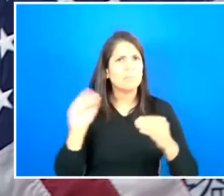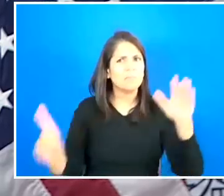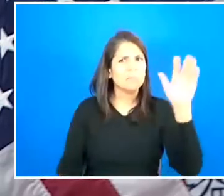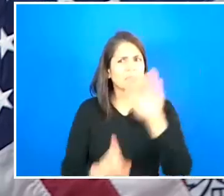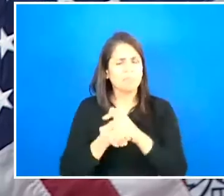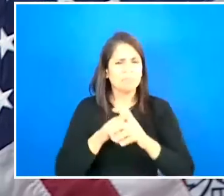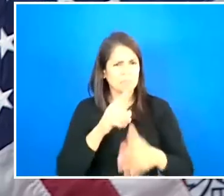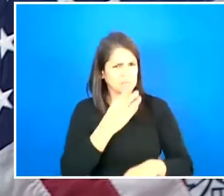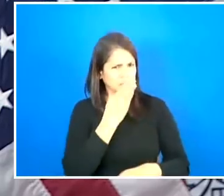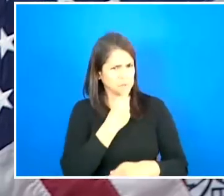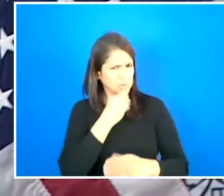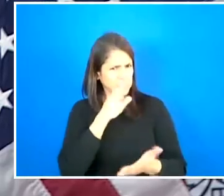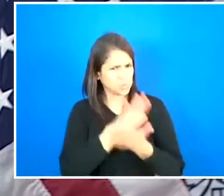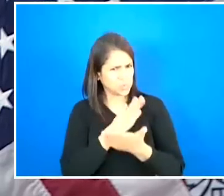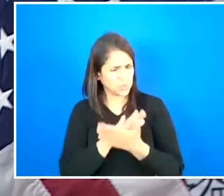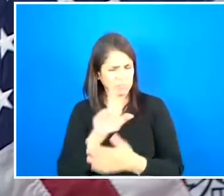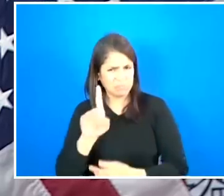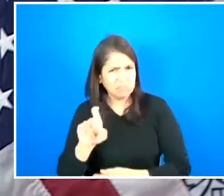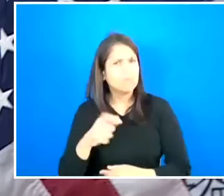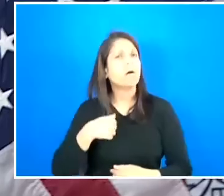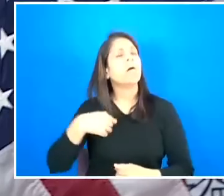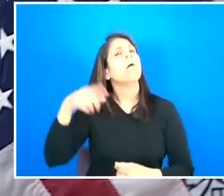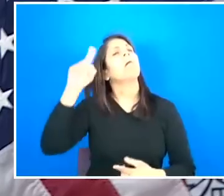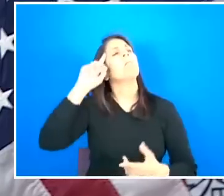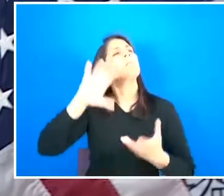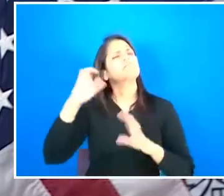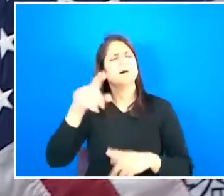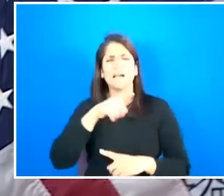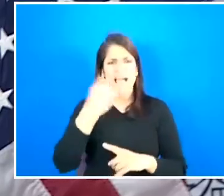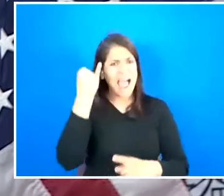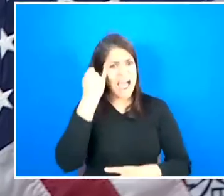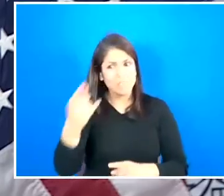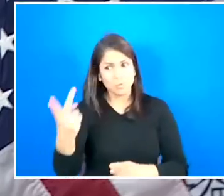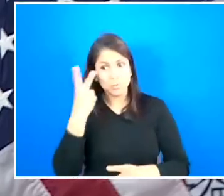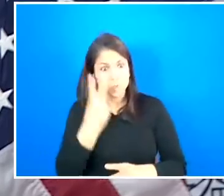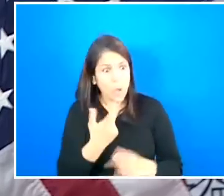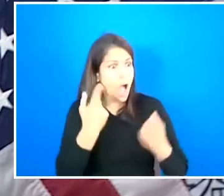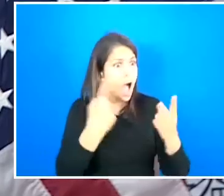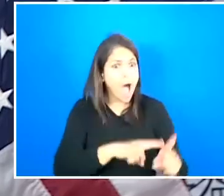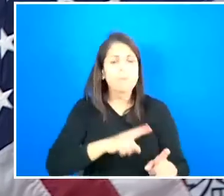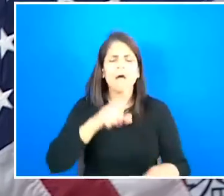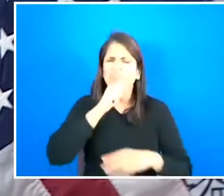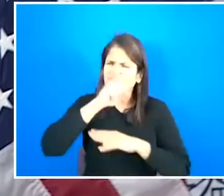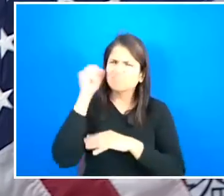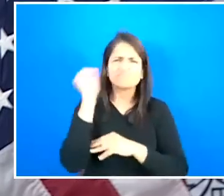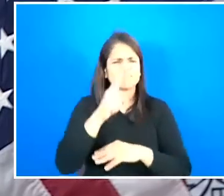IT'S UNAK UNACCEPTABLE. IF ANYONEKN OWS ABOUT IT YOU CAN